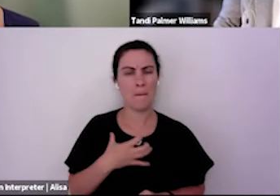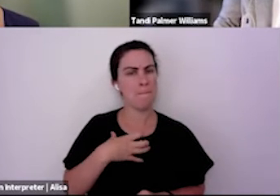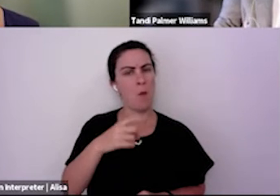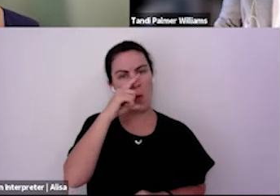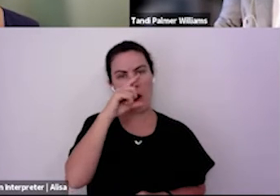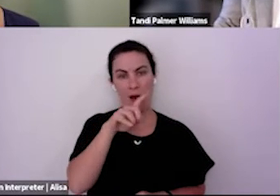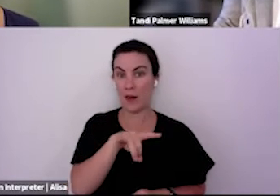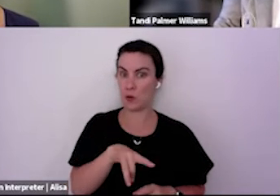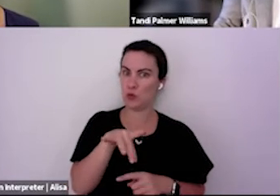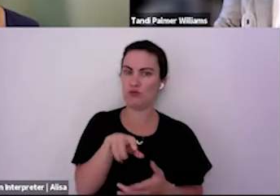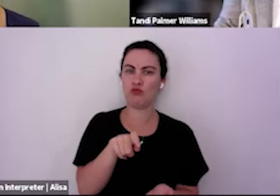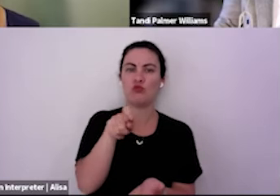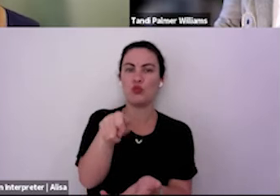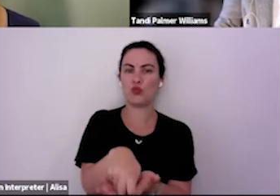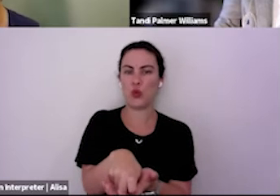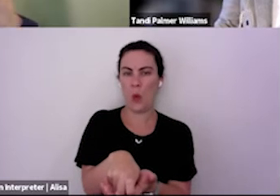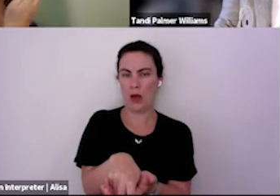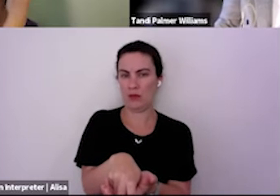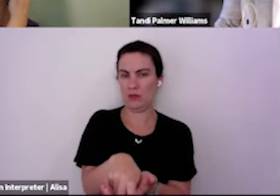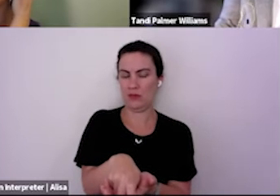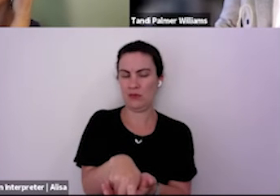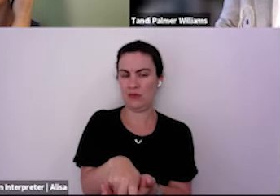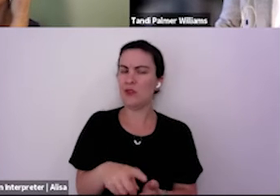I think it's important to kind of try and think about how we are going to identify these